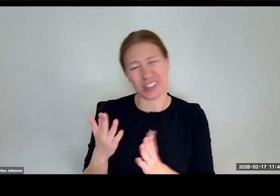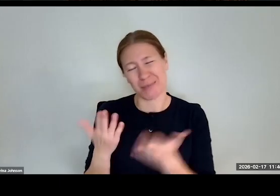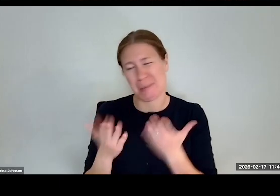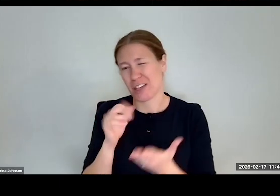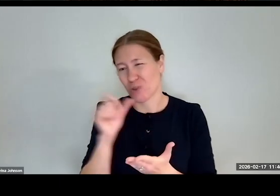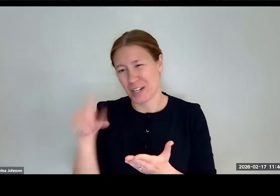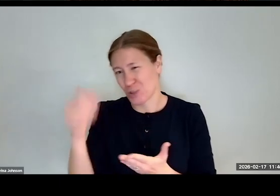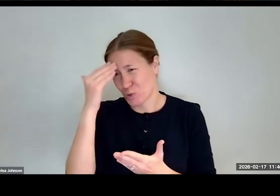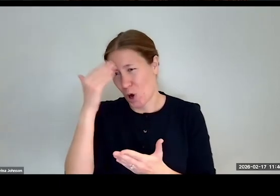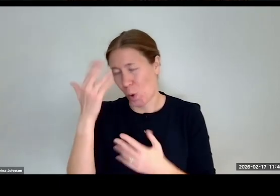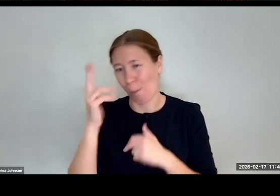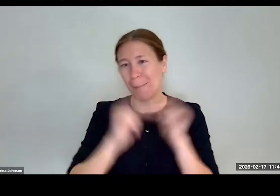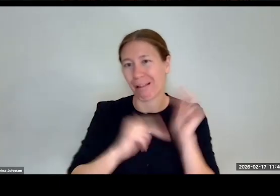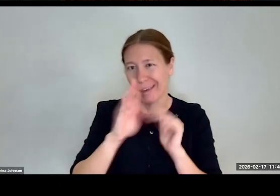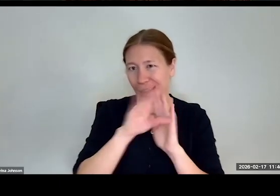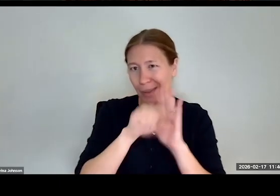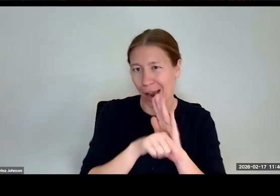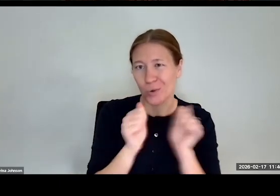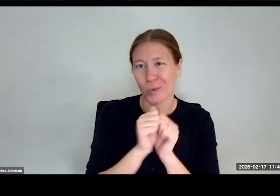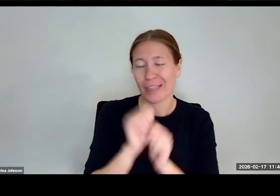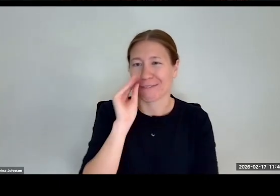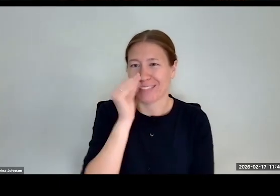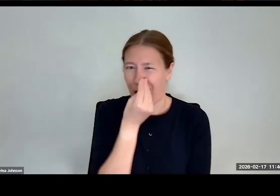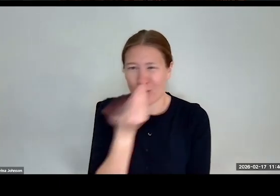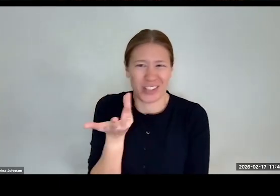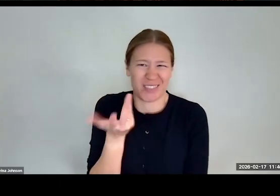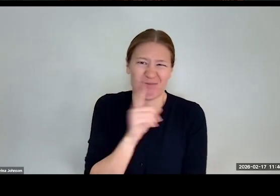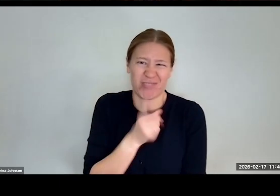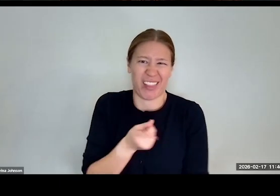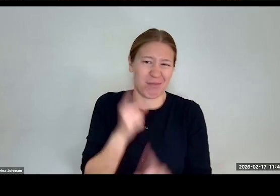It's really for aesthetic purposes. So what I'm going to do is I'm going to add this